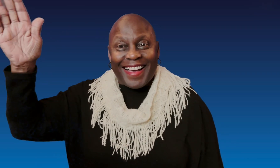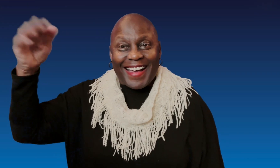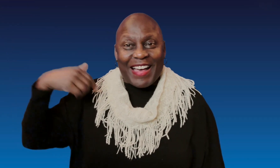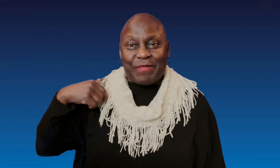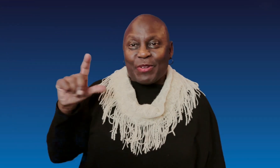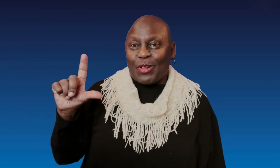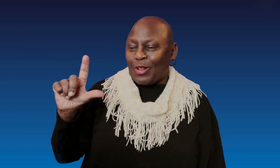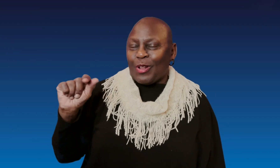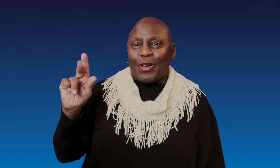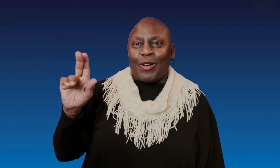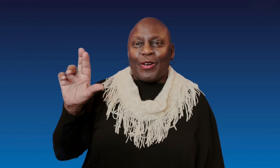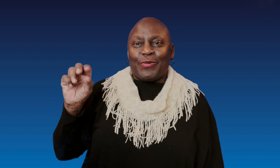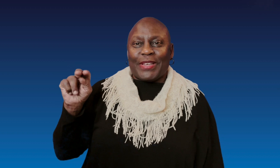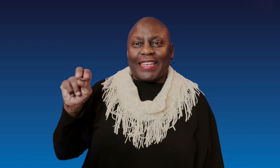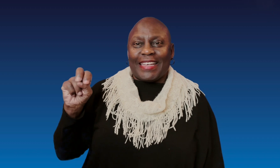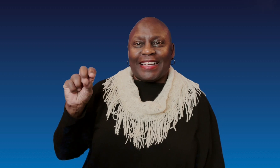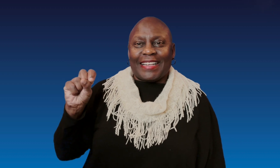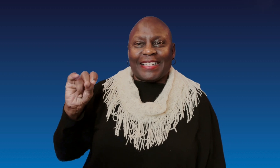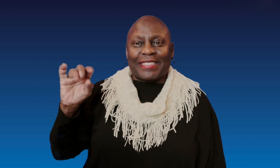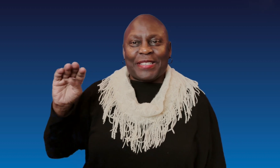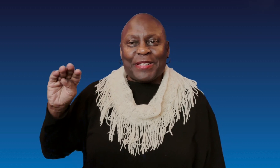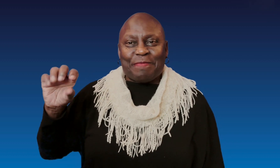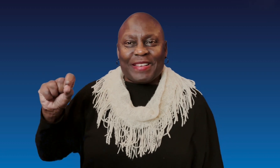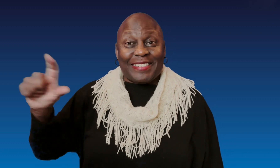Hi, I'm Laurene Simms.